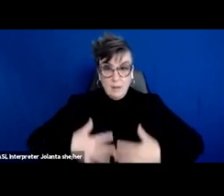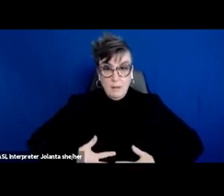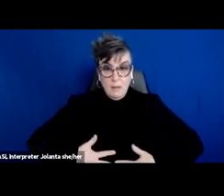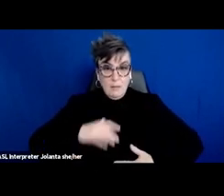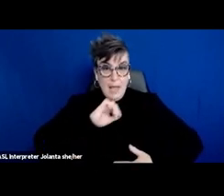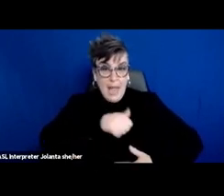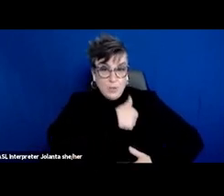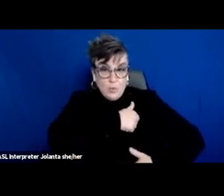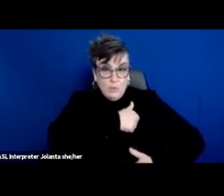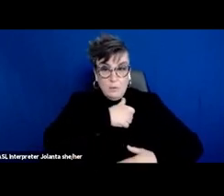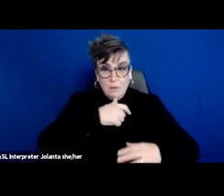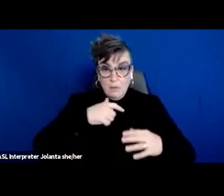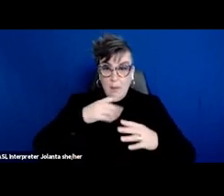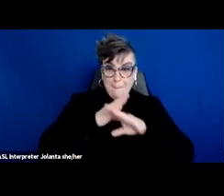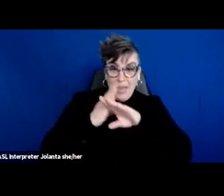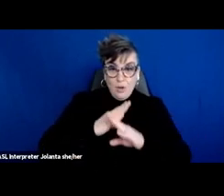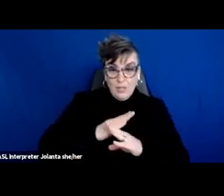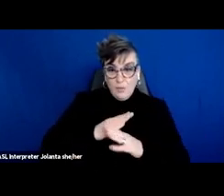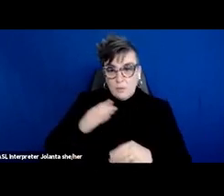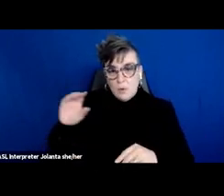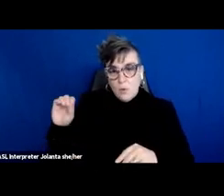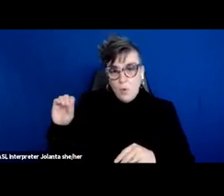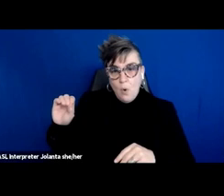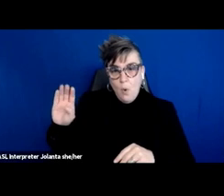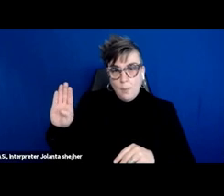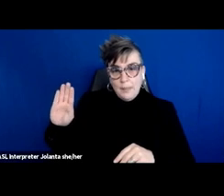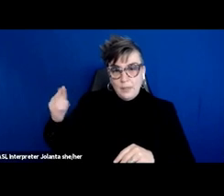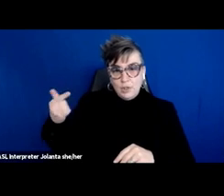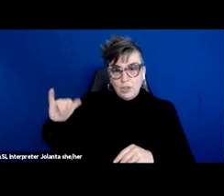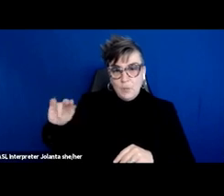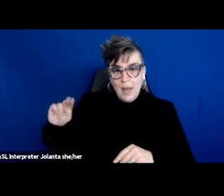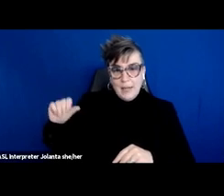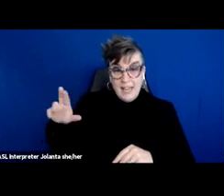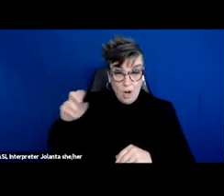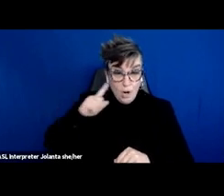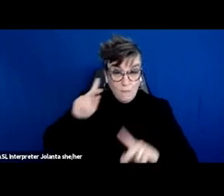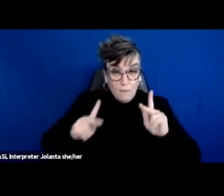care for people with disabilities" Another about the injustices.